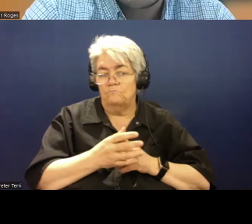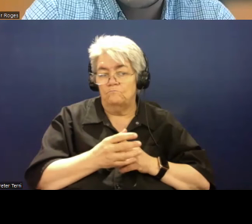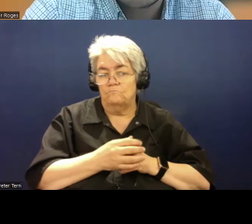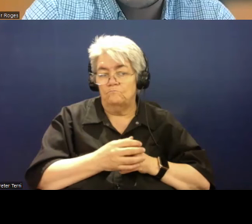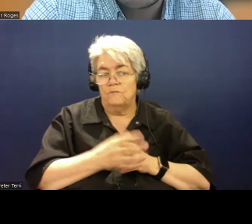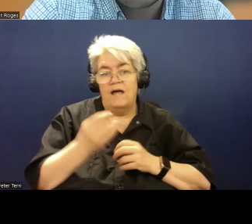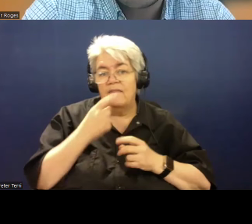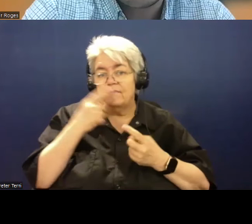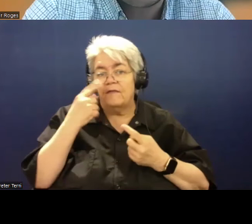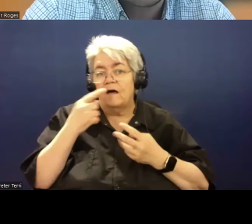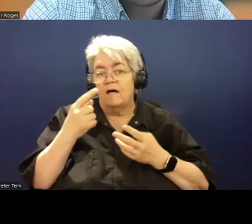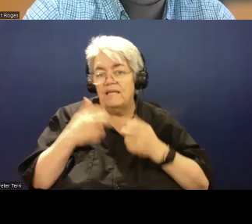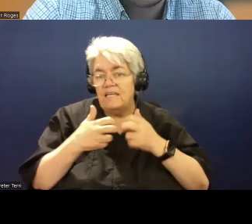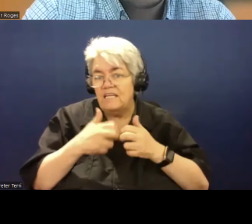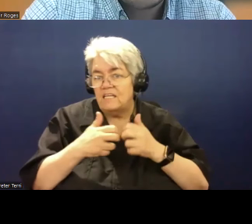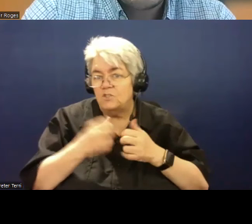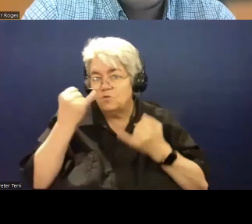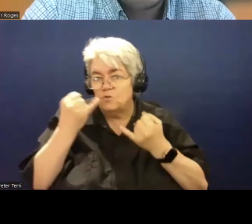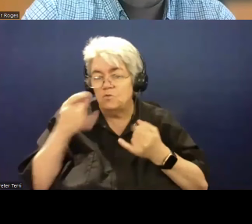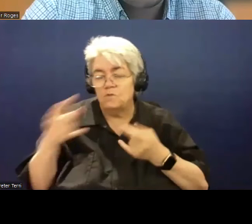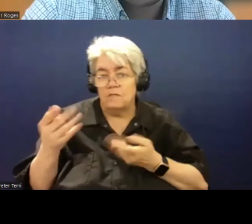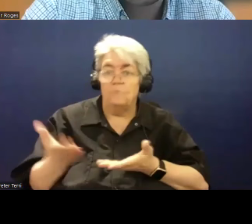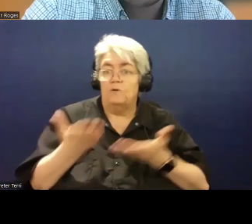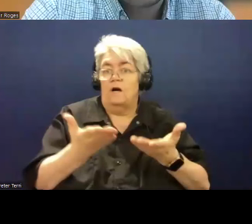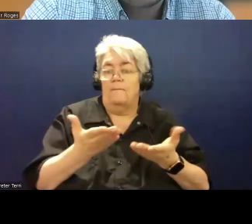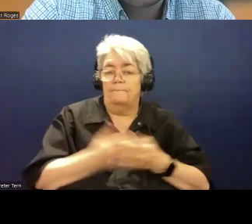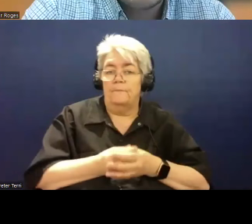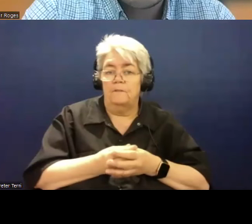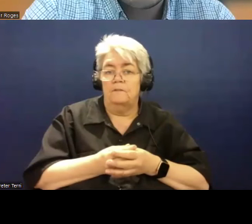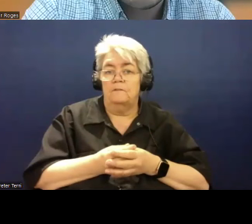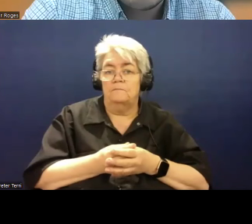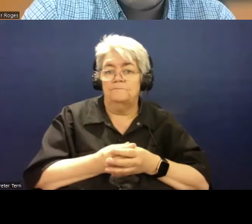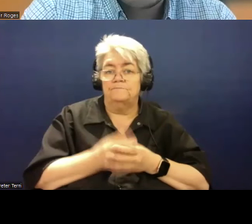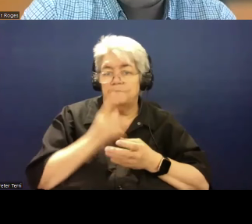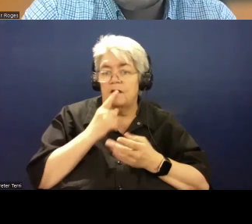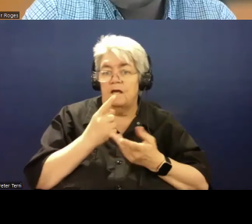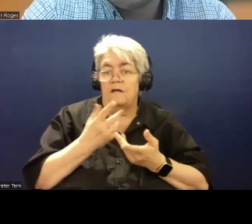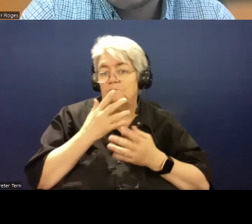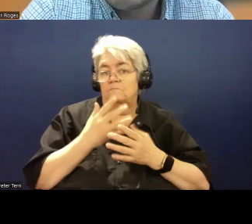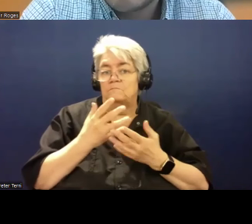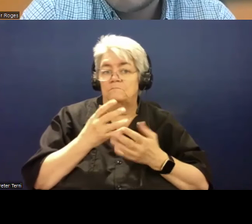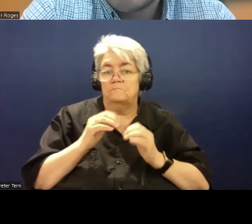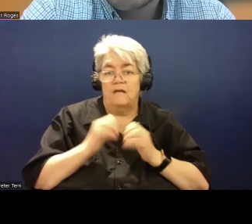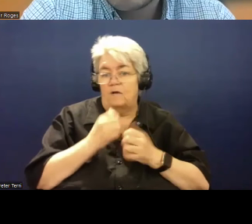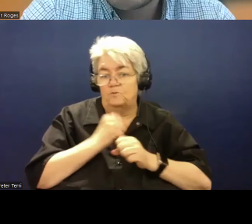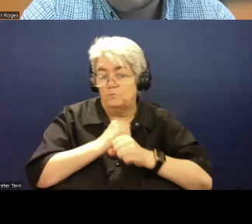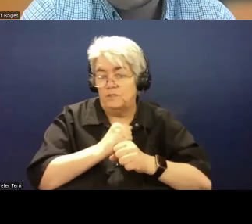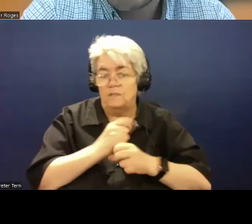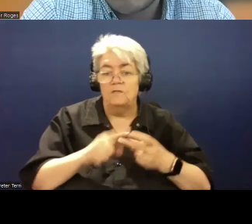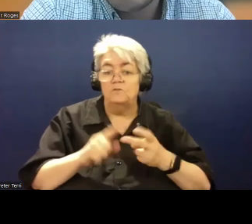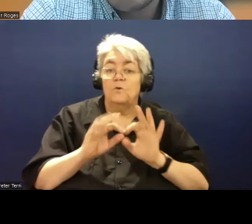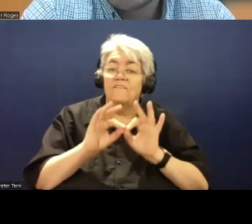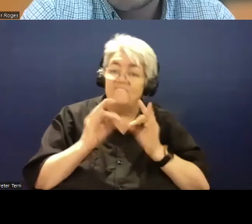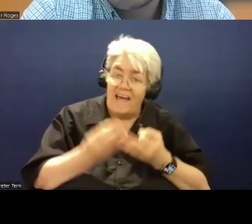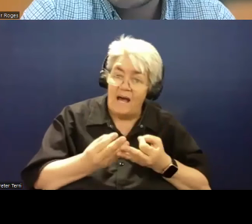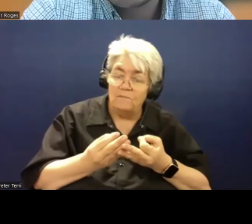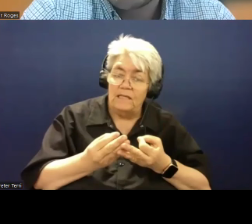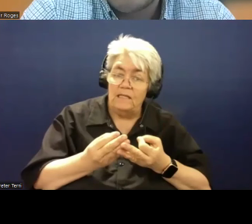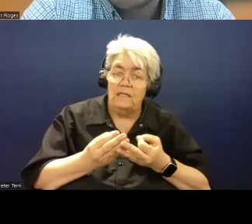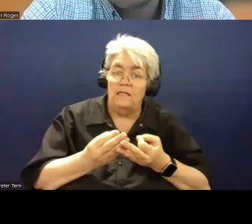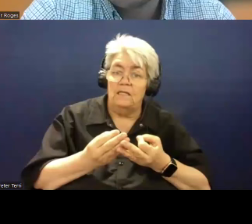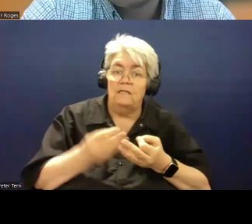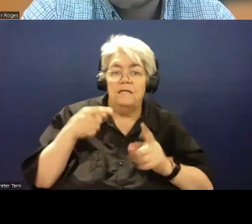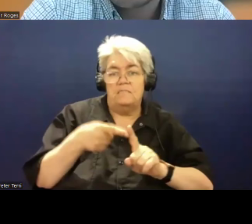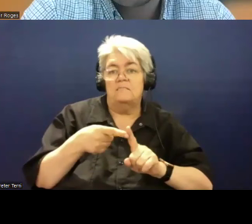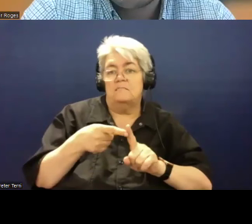THEY ARE BRINGING IN TERMS OF PROTECTION. SO FAMILISM IS A VALUE OF CLOSE